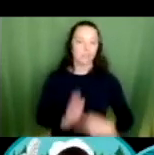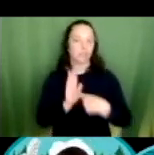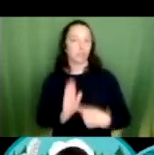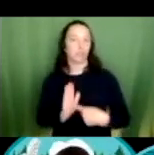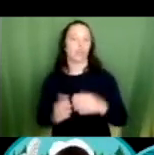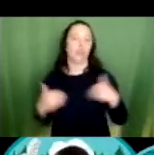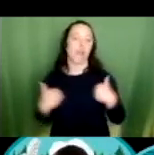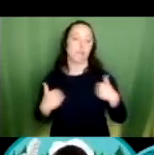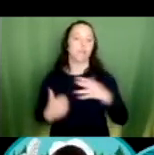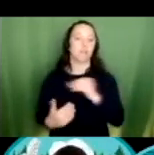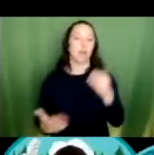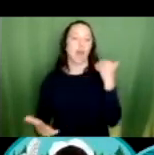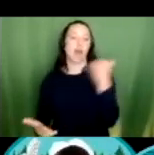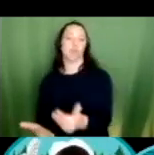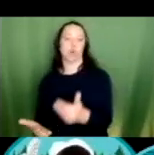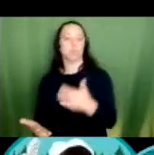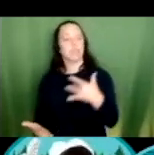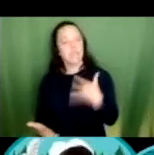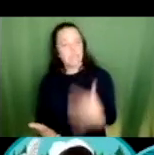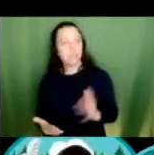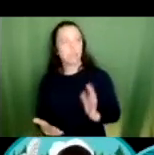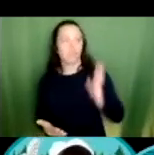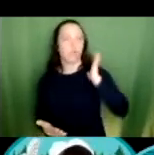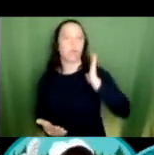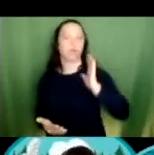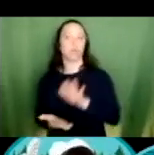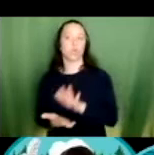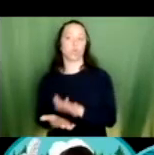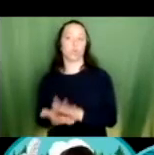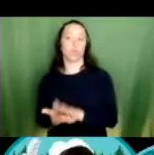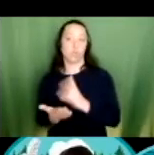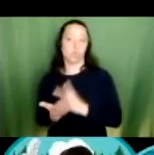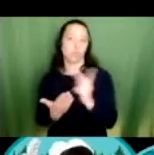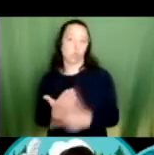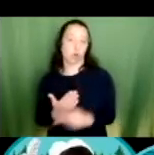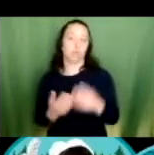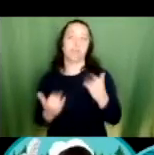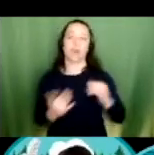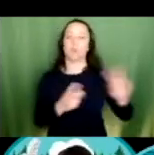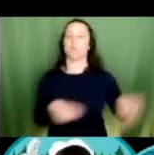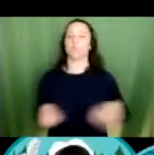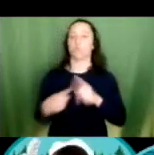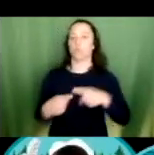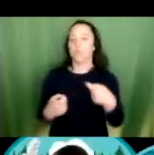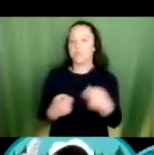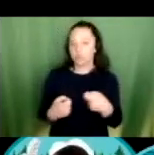school-based programs which are digitized and accessed through virtual spaces.